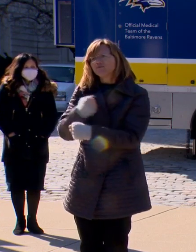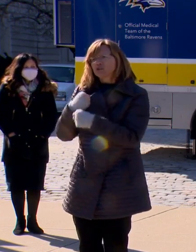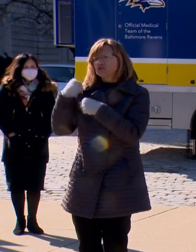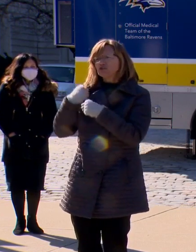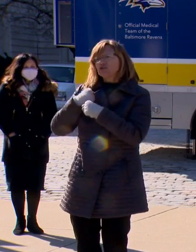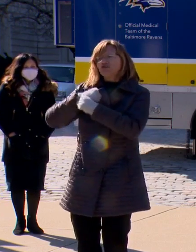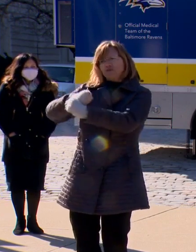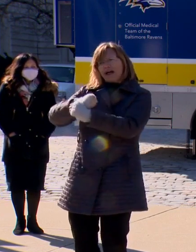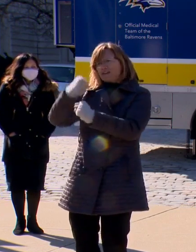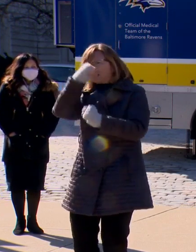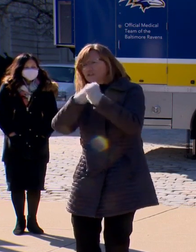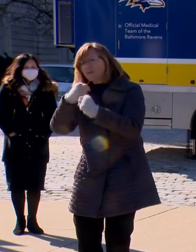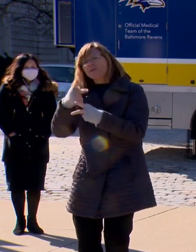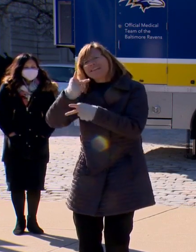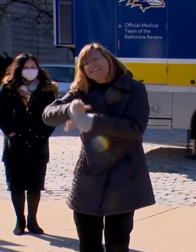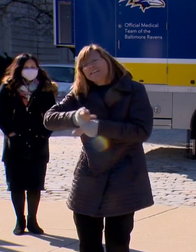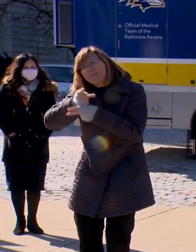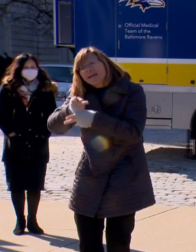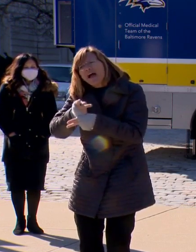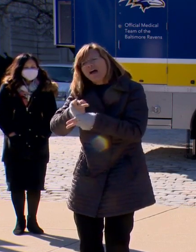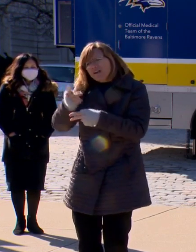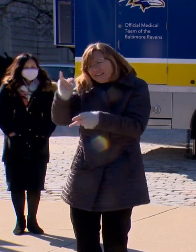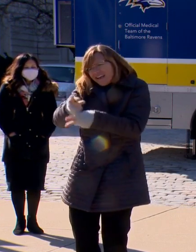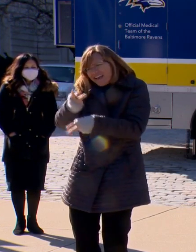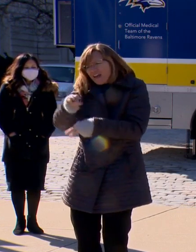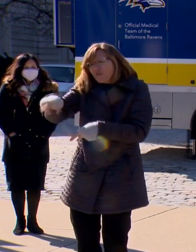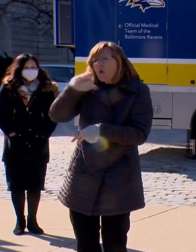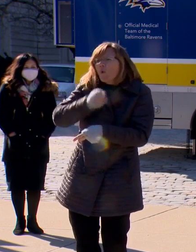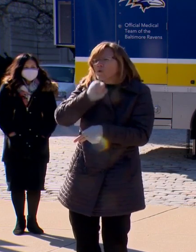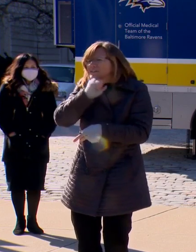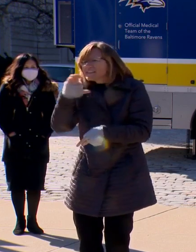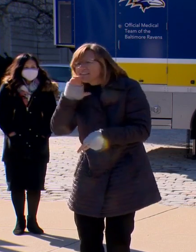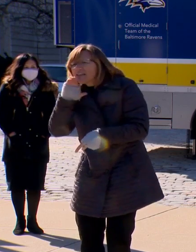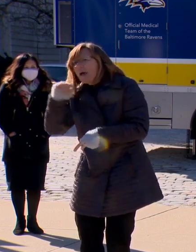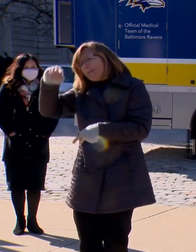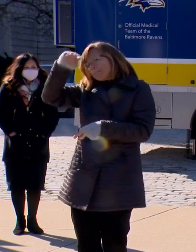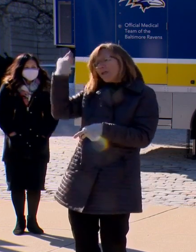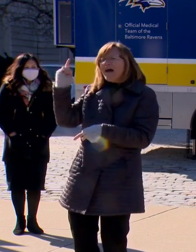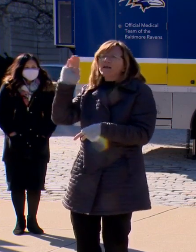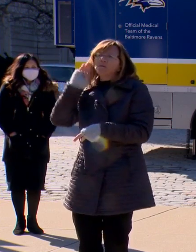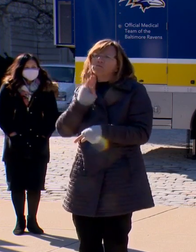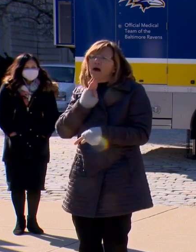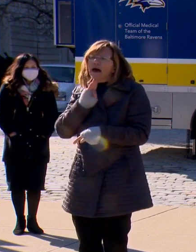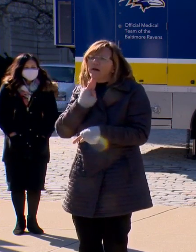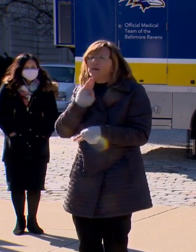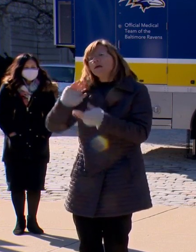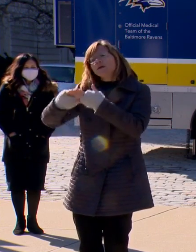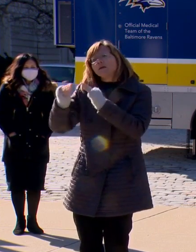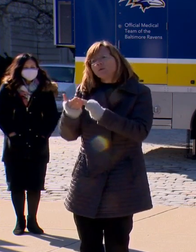THIS INCLUDES TAKING SPECIAL CARE TO MAKE SURE THAT OLDER ADULTS IN OUR BLACK AND BROWN COMMUNITIES WHO ARE MOST